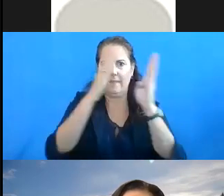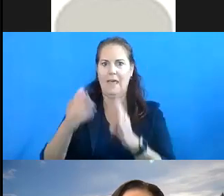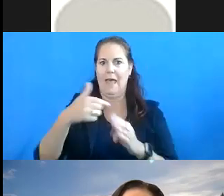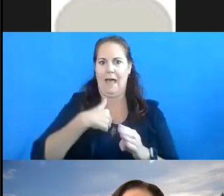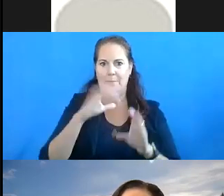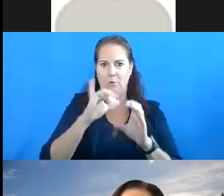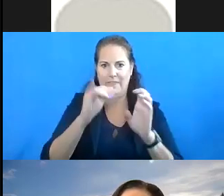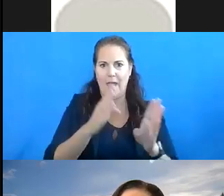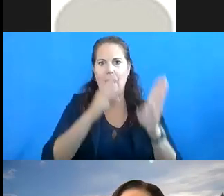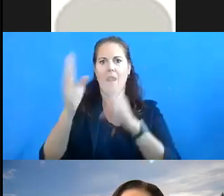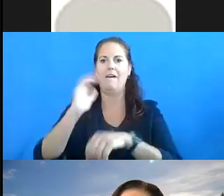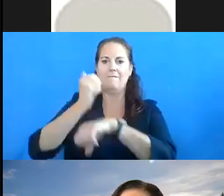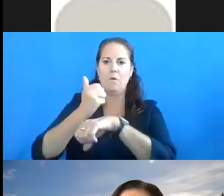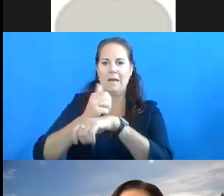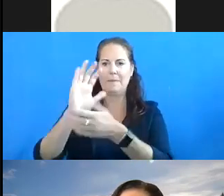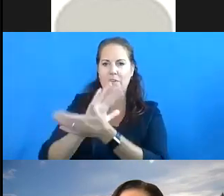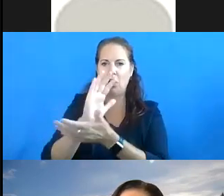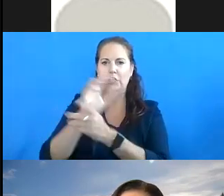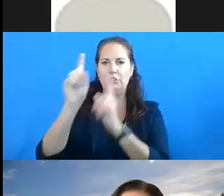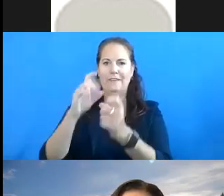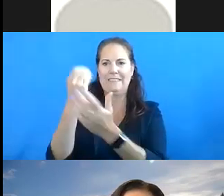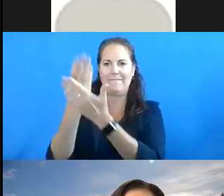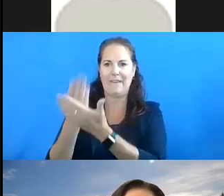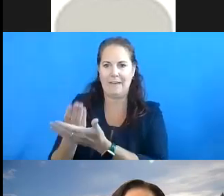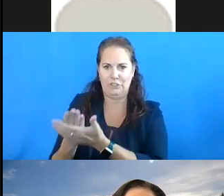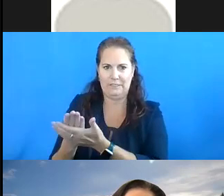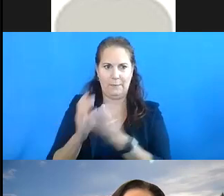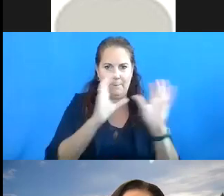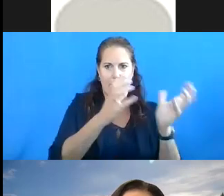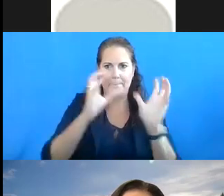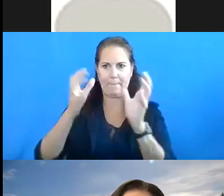I am going to formalize my documents, surveys, and fact sheets. That is my deliverable right here.